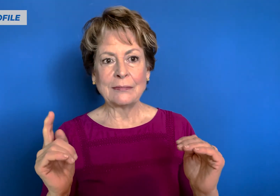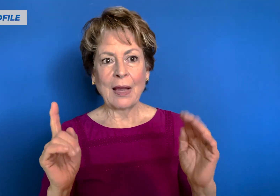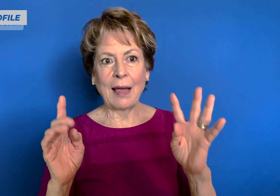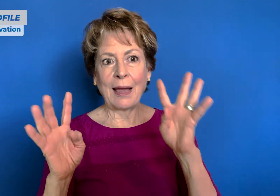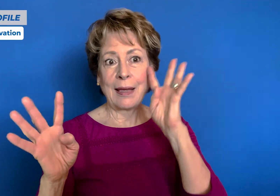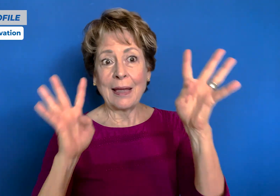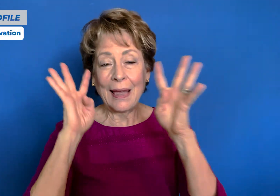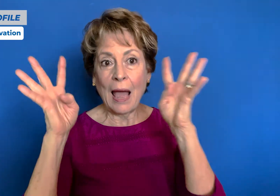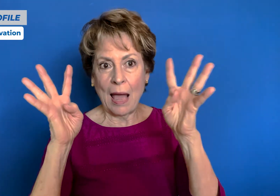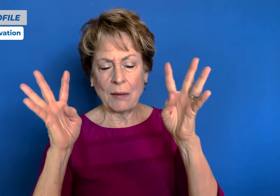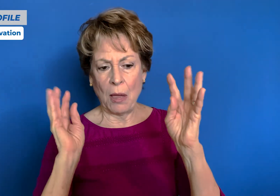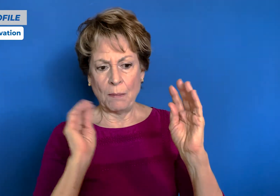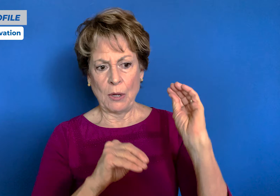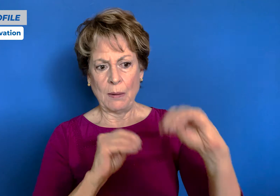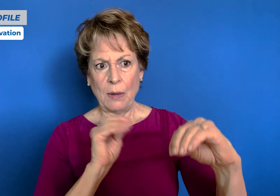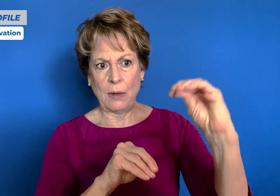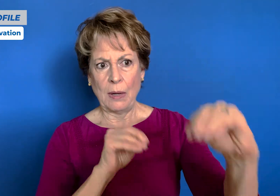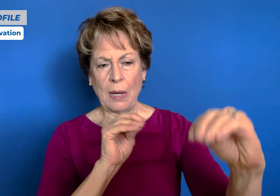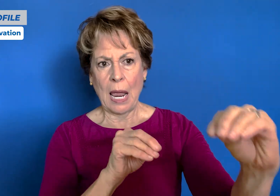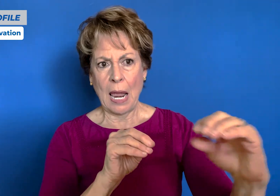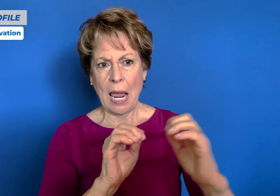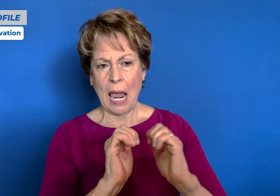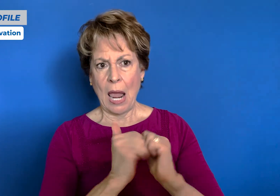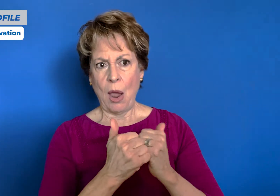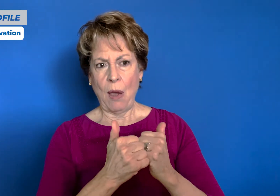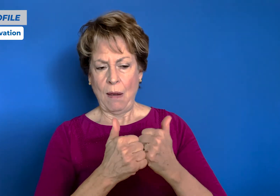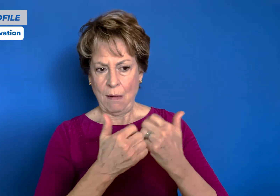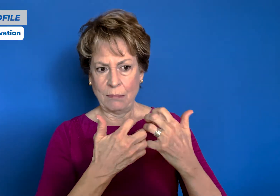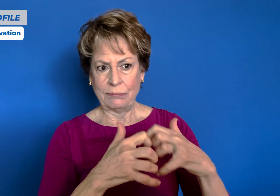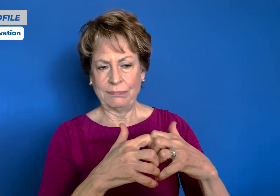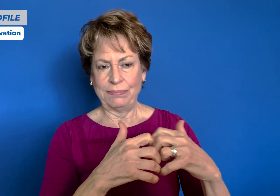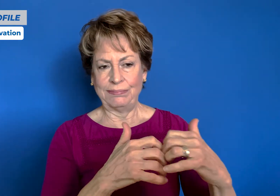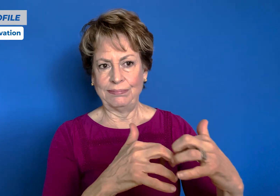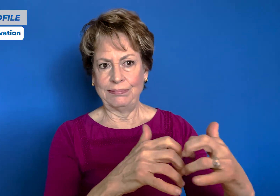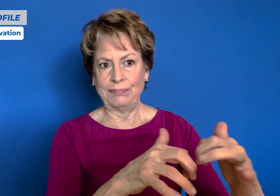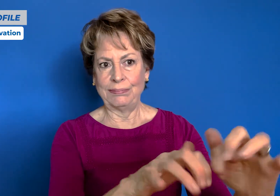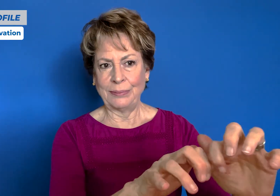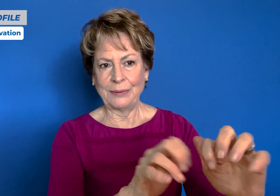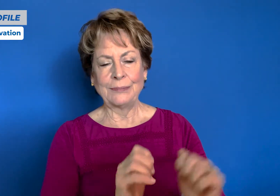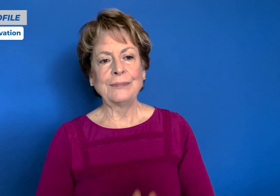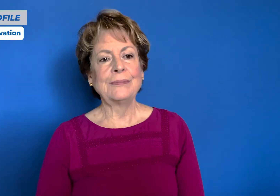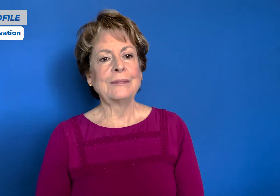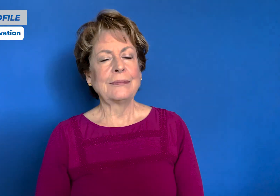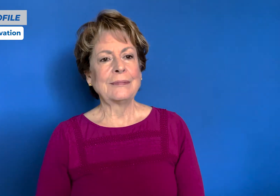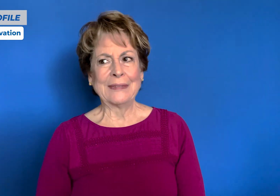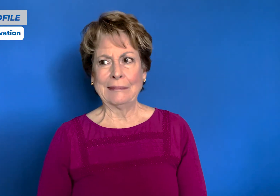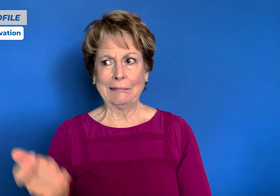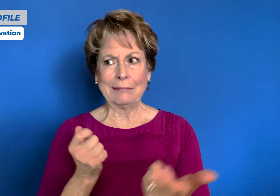The seventh theme is “Strategic Innovation”.